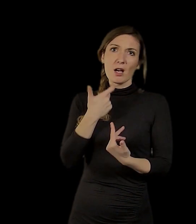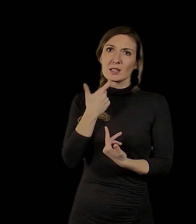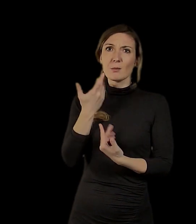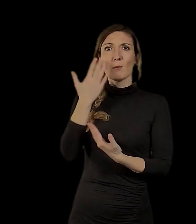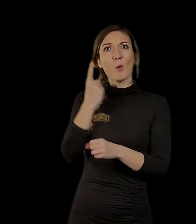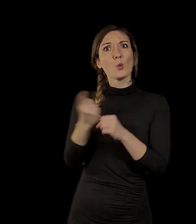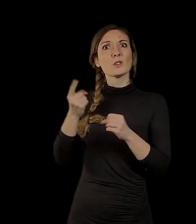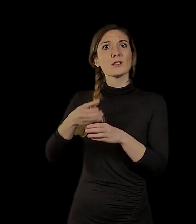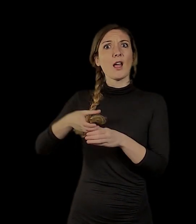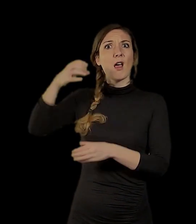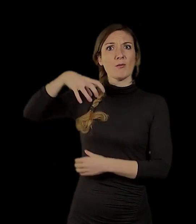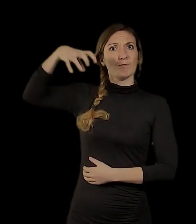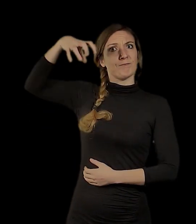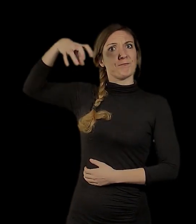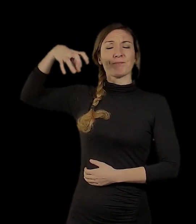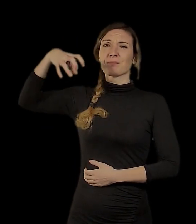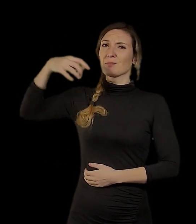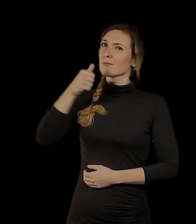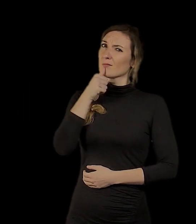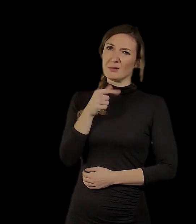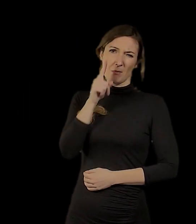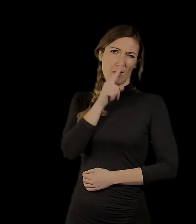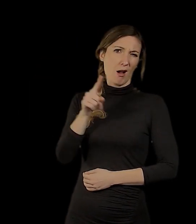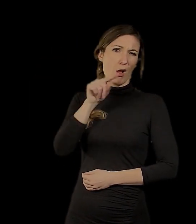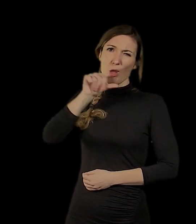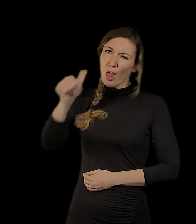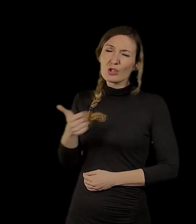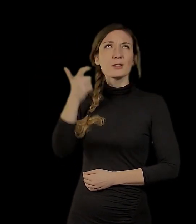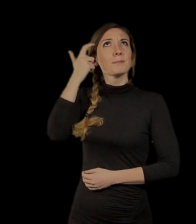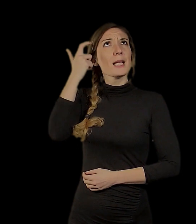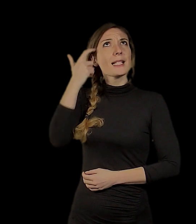, to create a new square there.